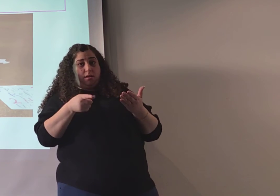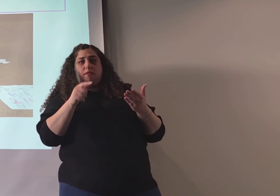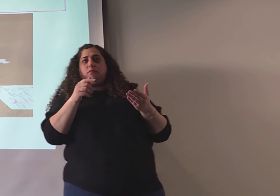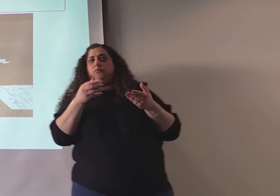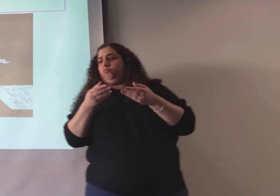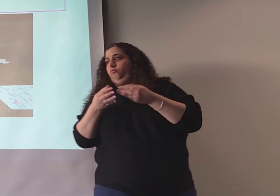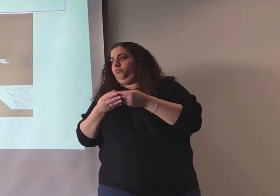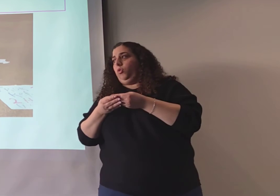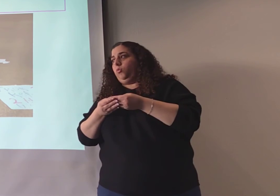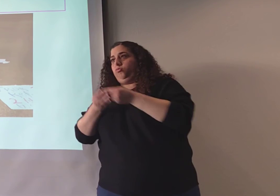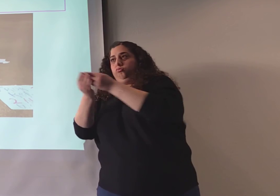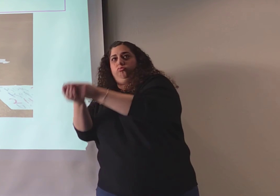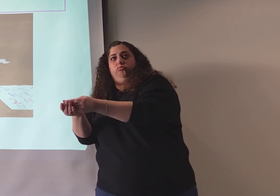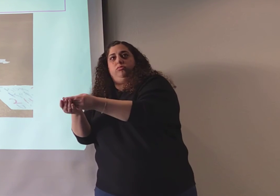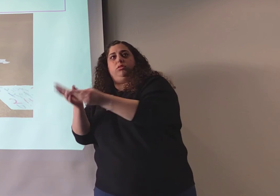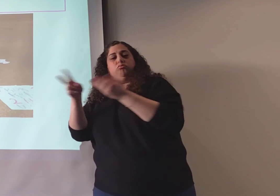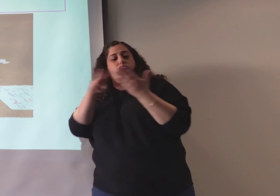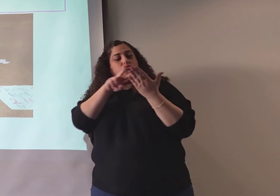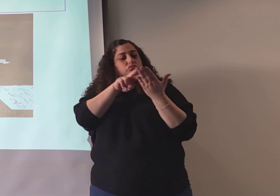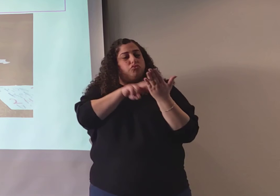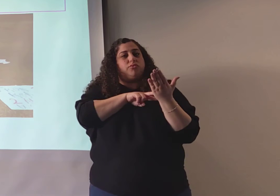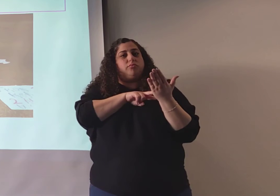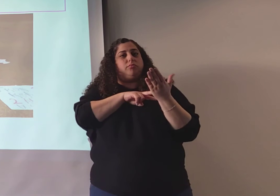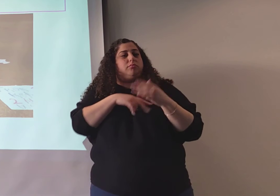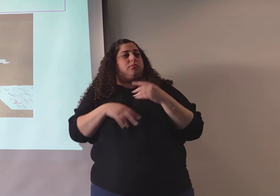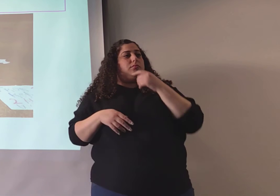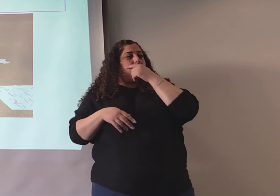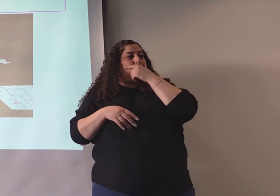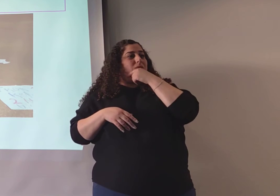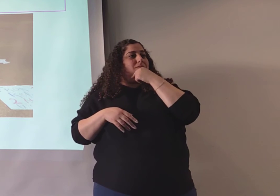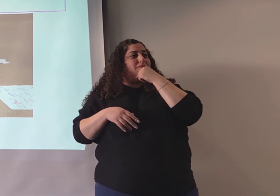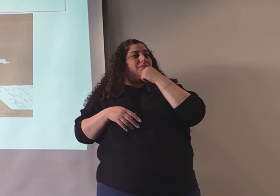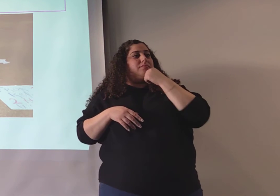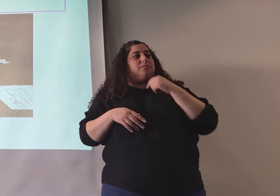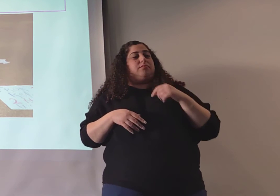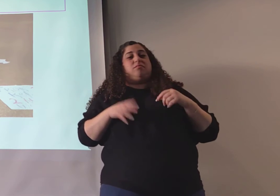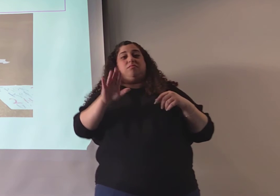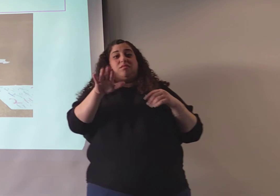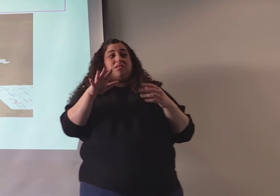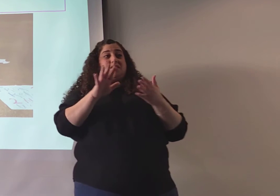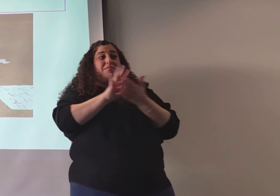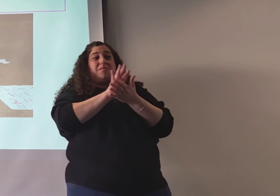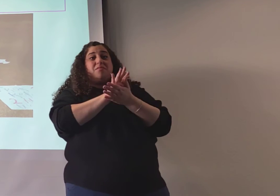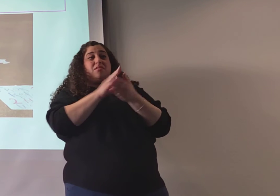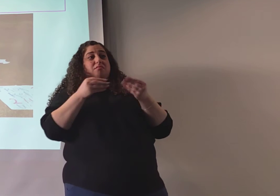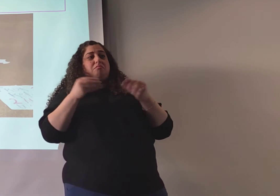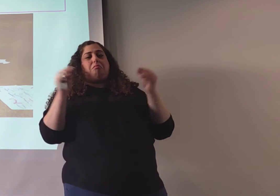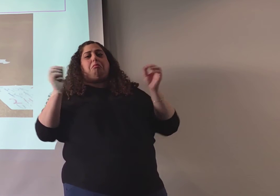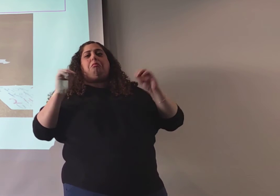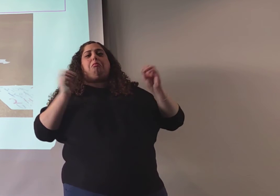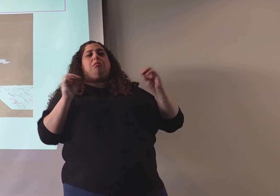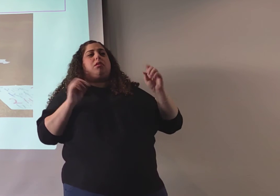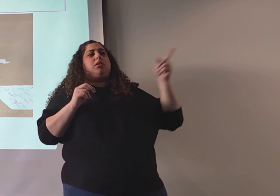You said he has not received it? The landlord’s called, but there’s no eviction notice yet.